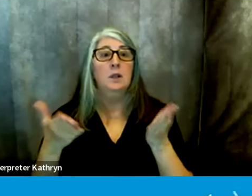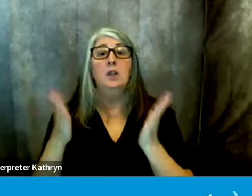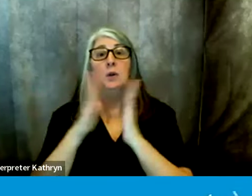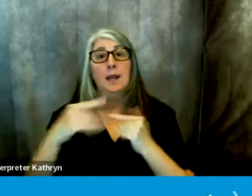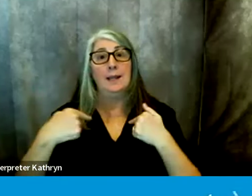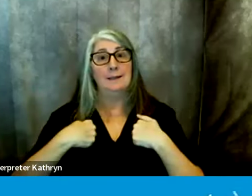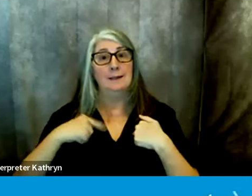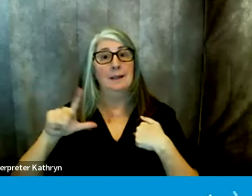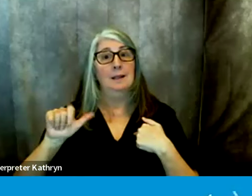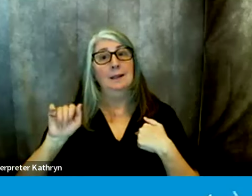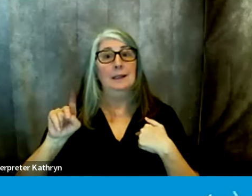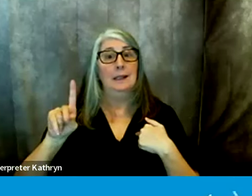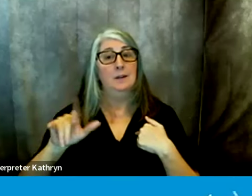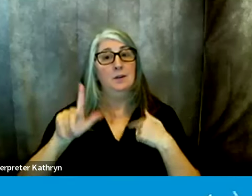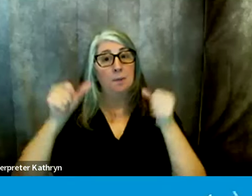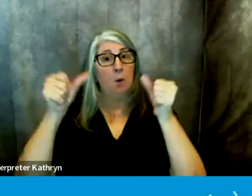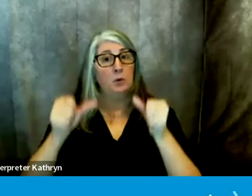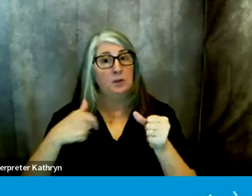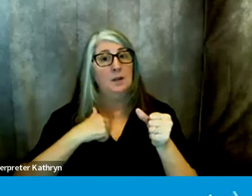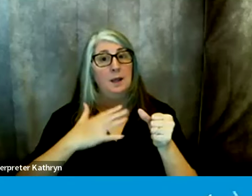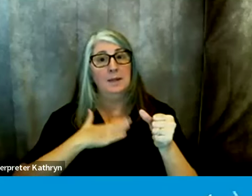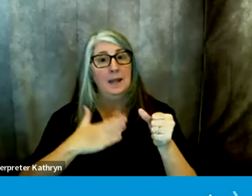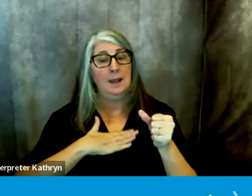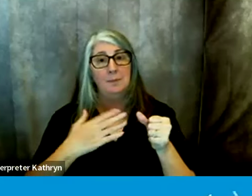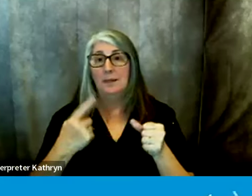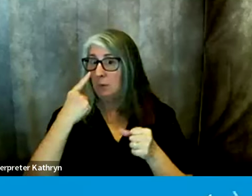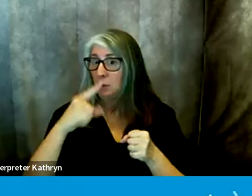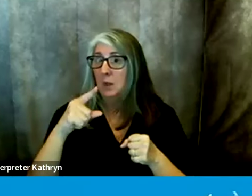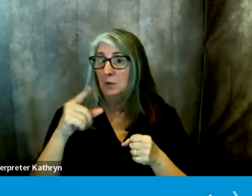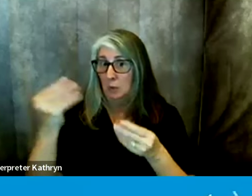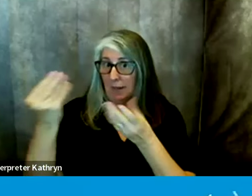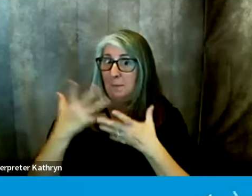and she'd be happy to do it. So don't forget you have that option at all times